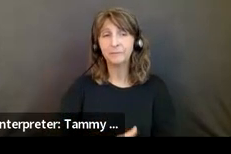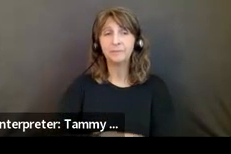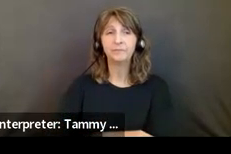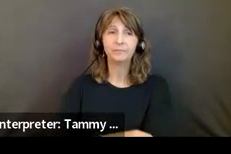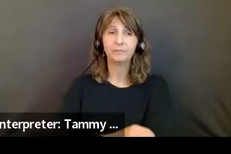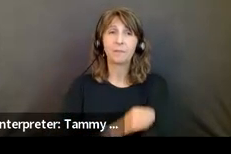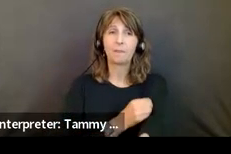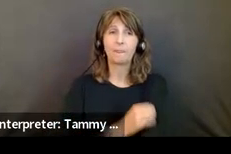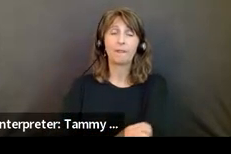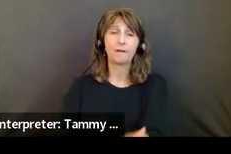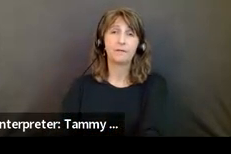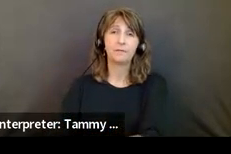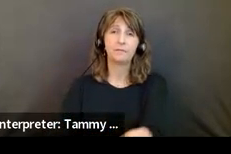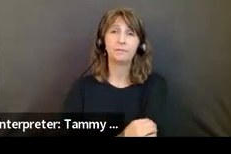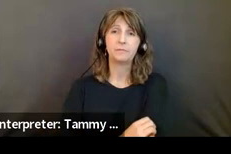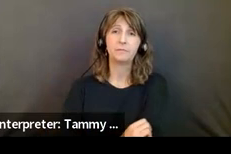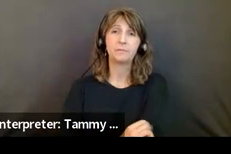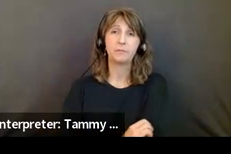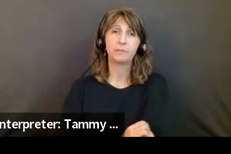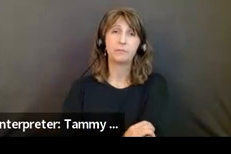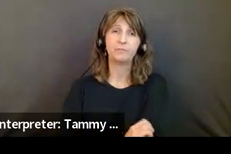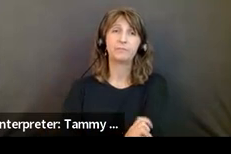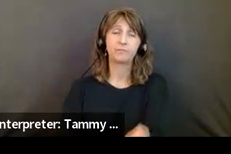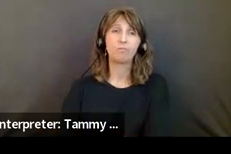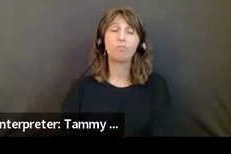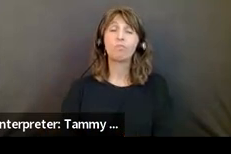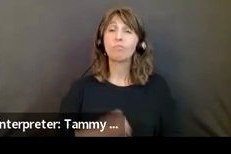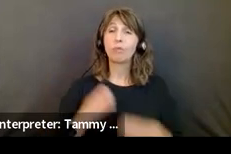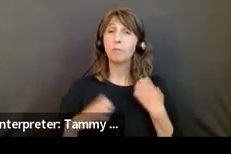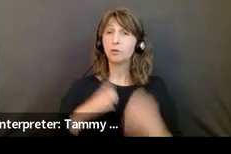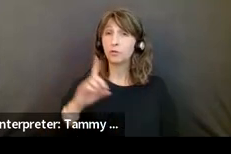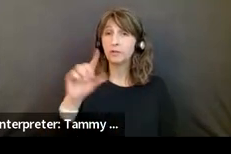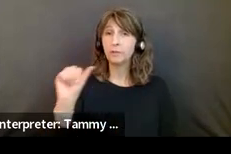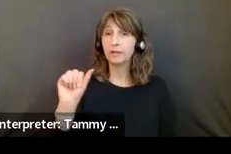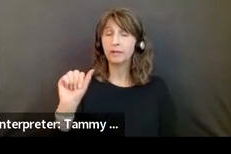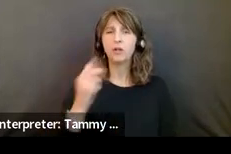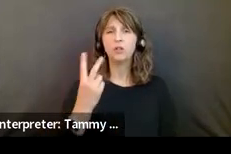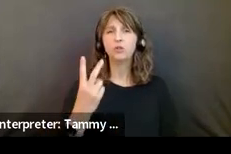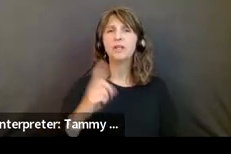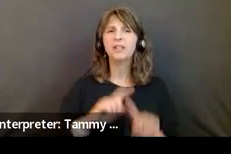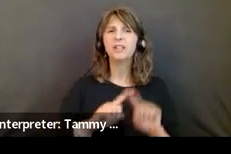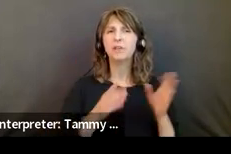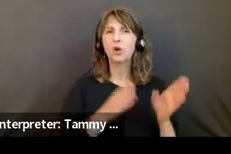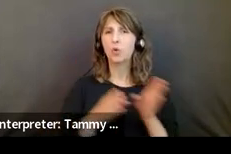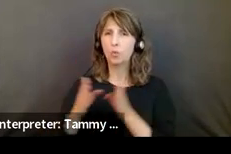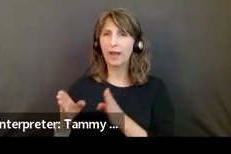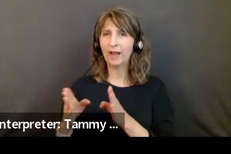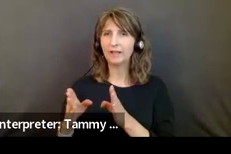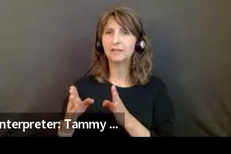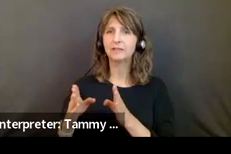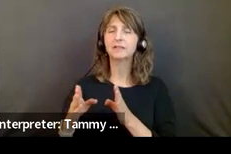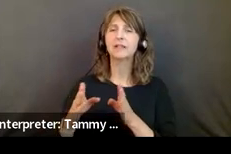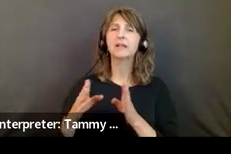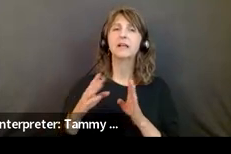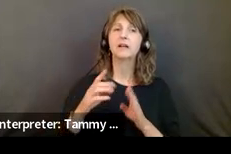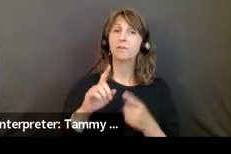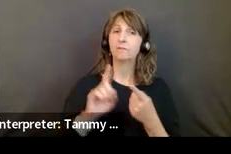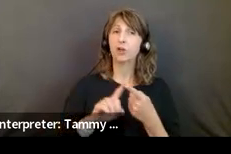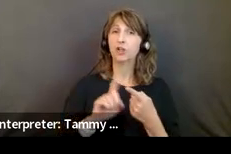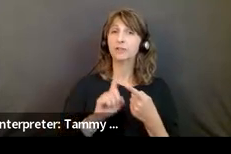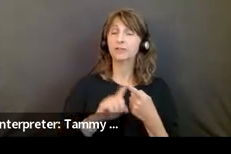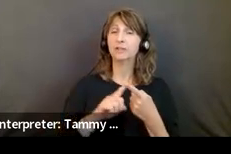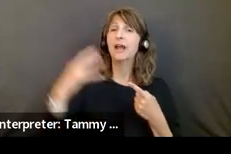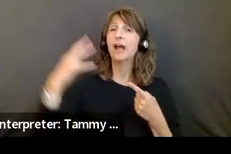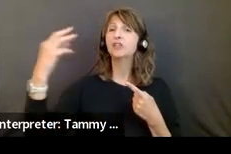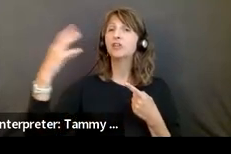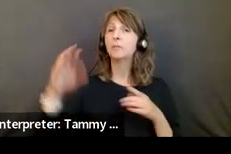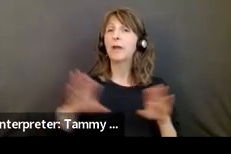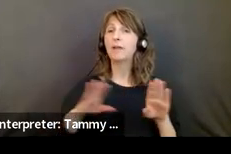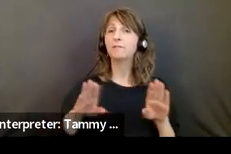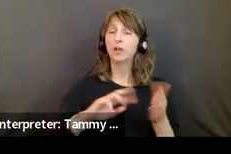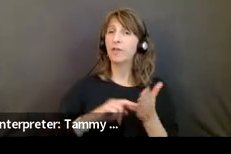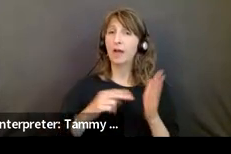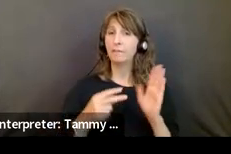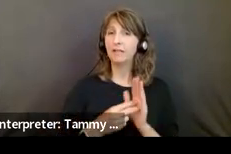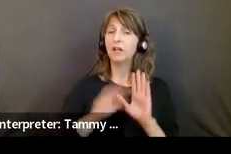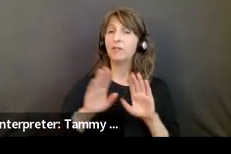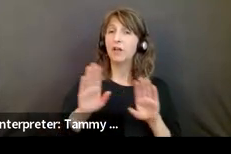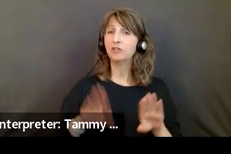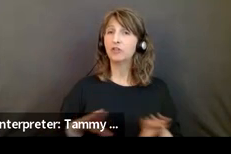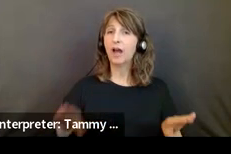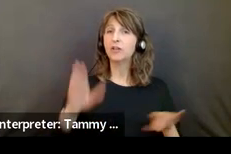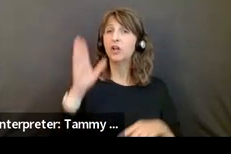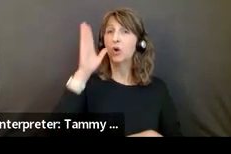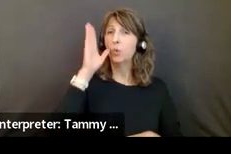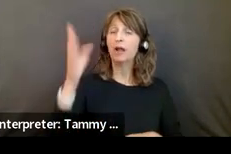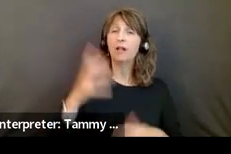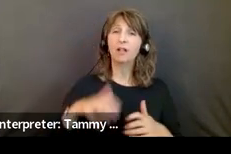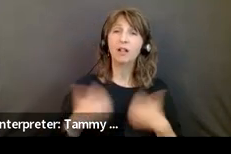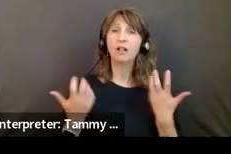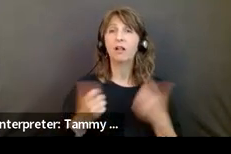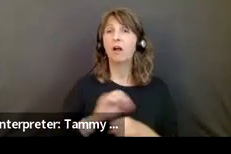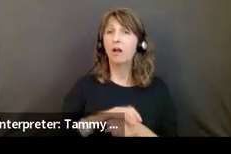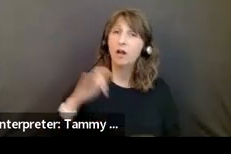So, when talking about emotional disabilities, they're expressed in 2 different ways. We have externalizing behavior, which is when the child will direct the behavior outwardly in towards the environment or individuals in that environment.